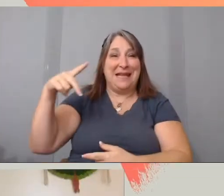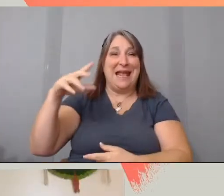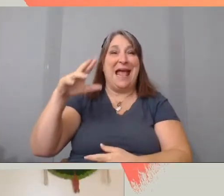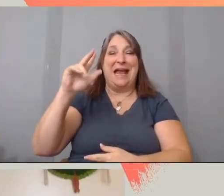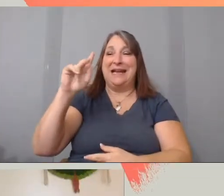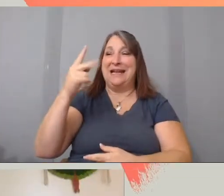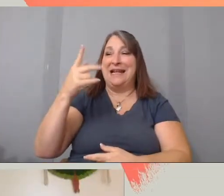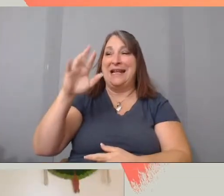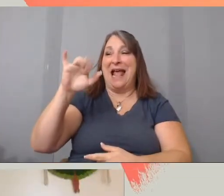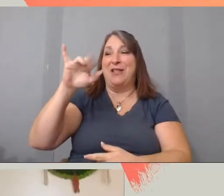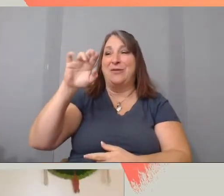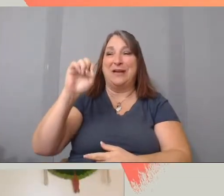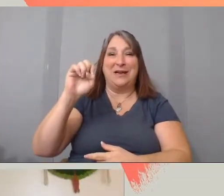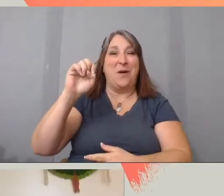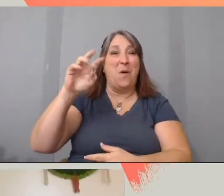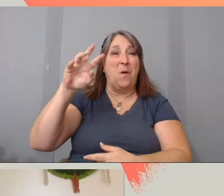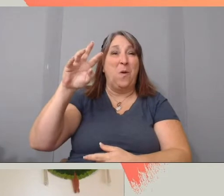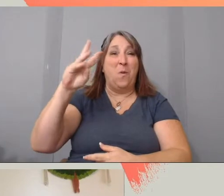for sponsoring this panel.